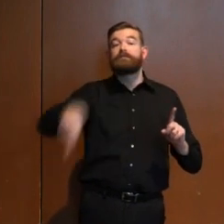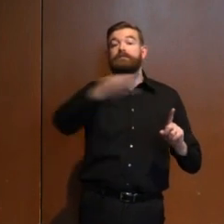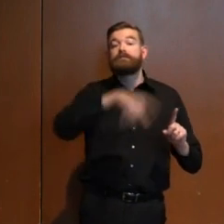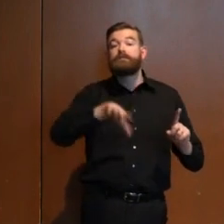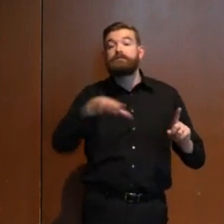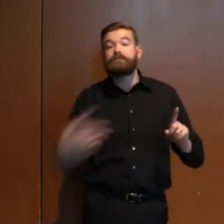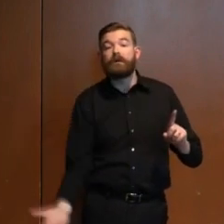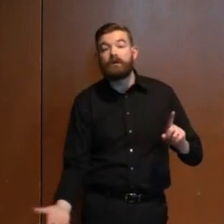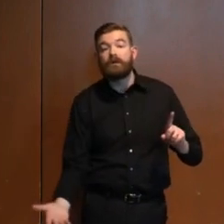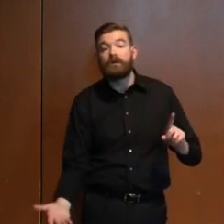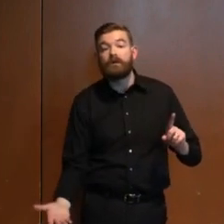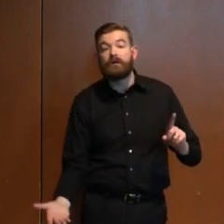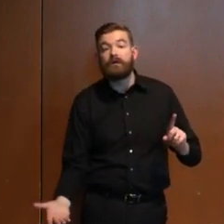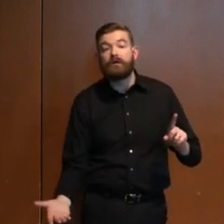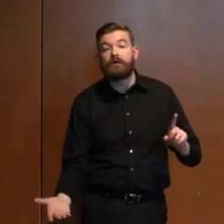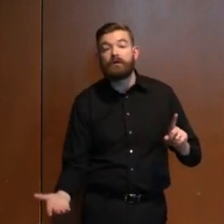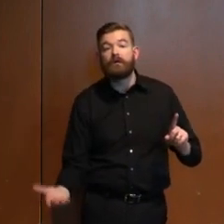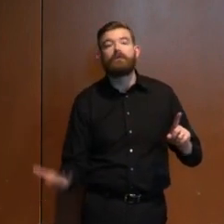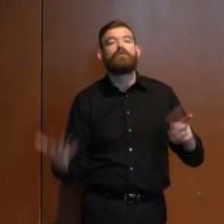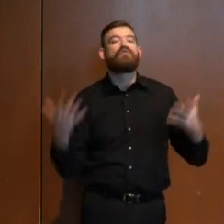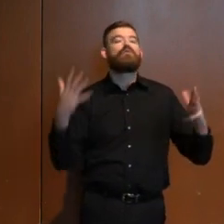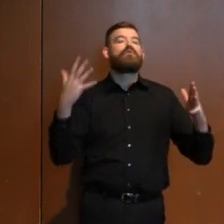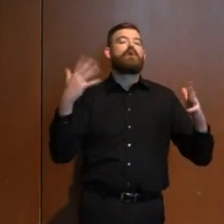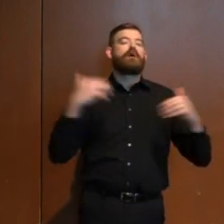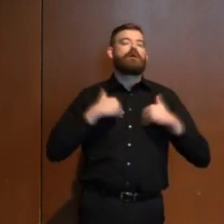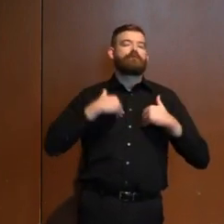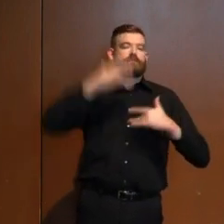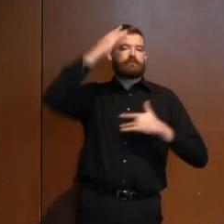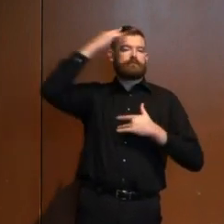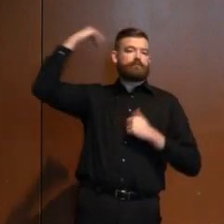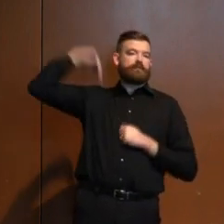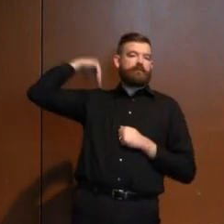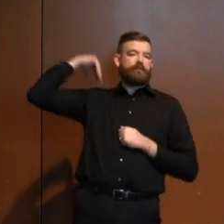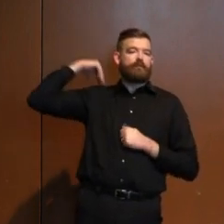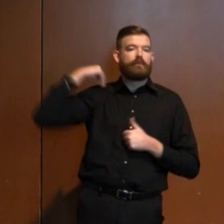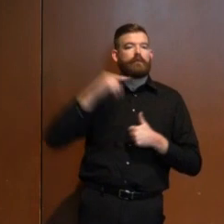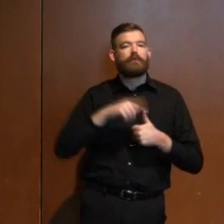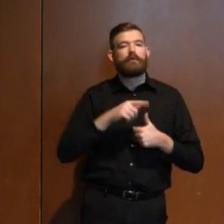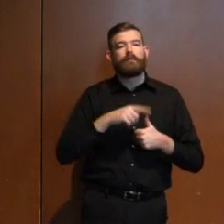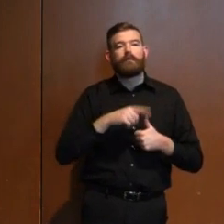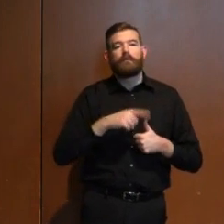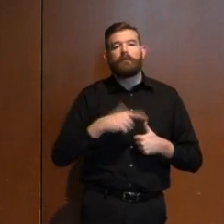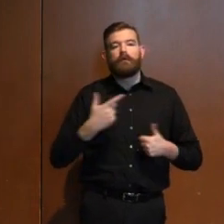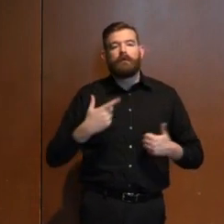THE REMAINDER 76% IN THOSE OVER 60 YEARS OF AGE.